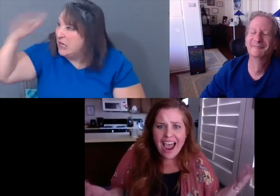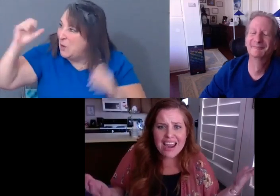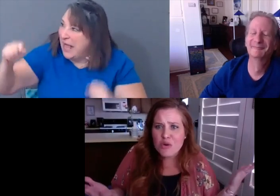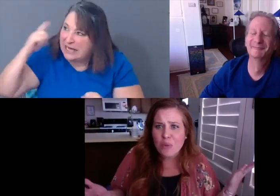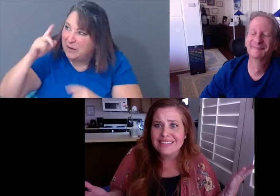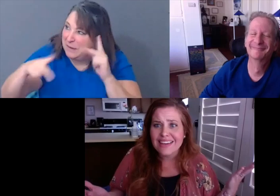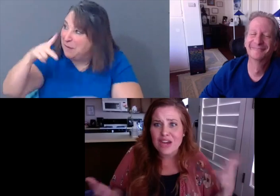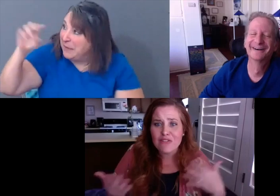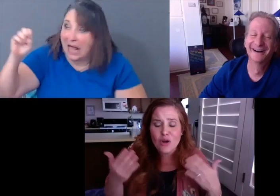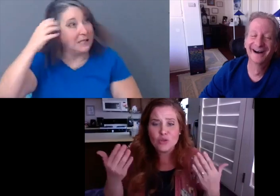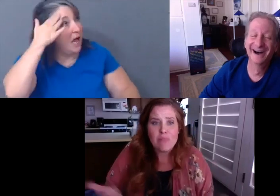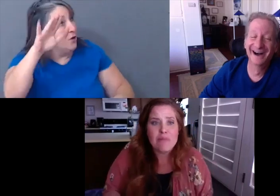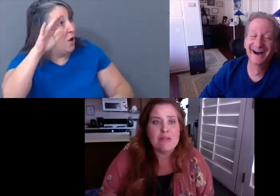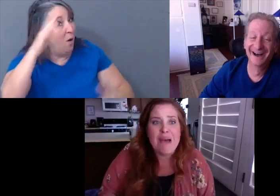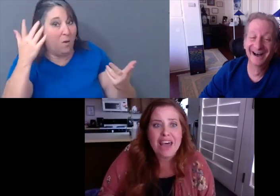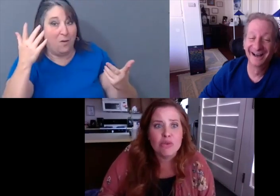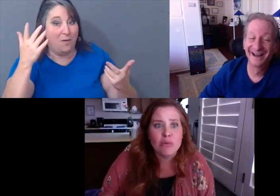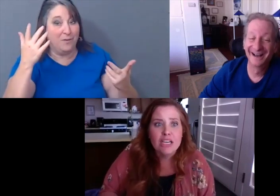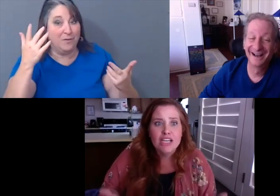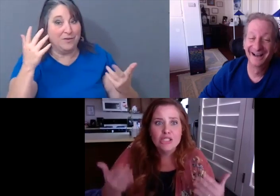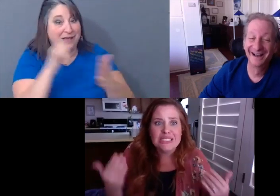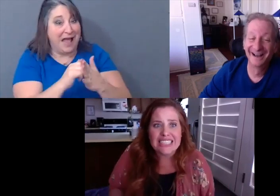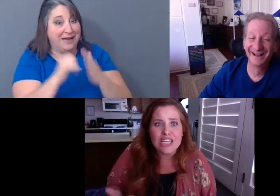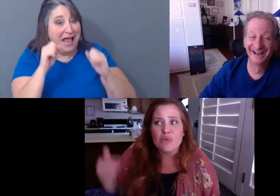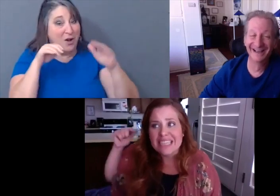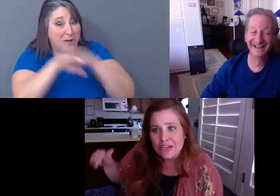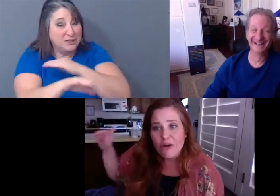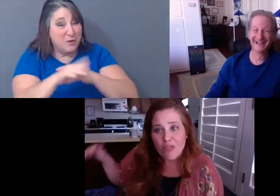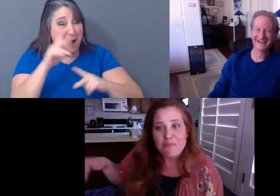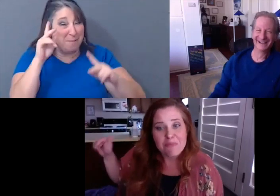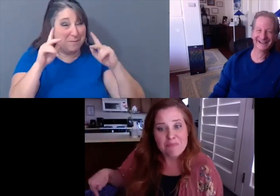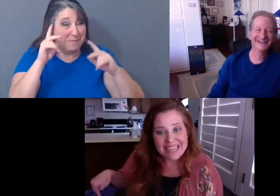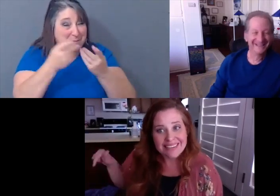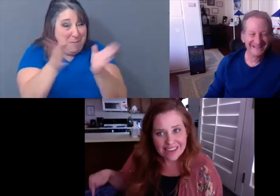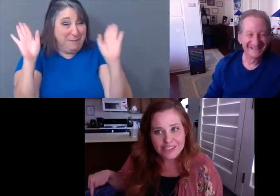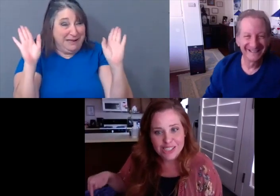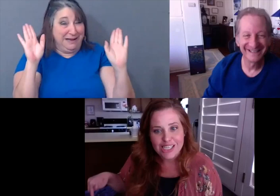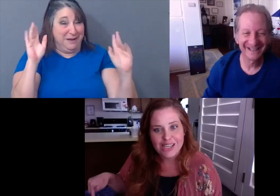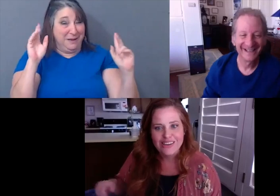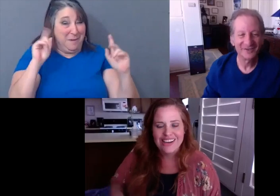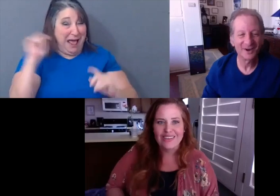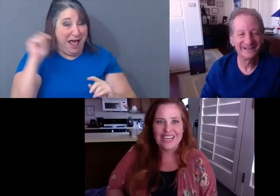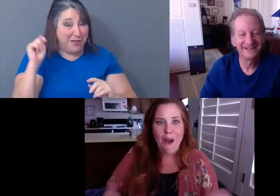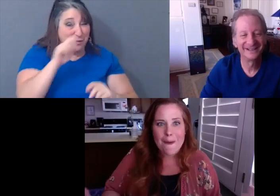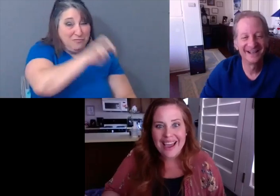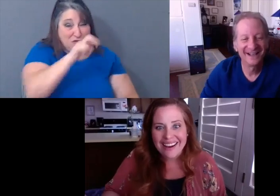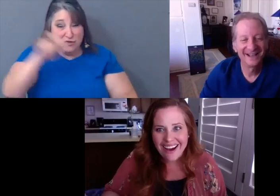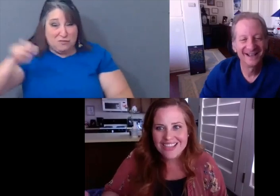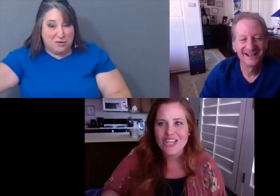I had no idea that if you go to a public bathroom, you can hear other people peeing next to you. I was like, oh my gosh.